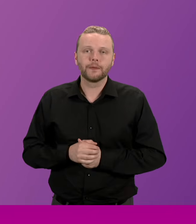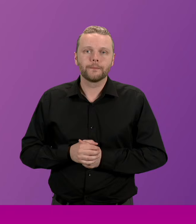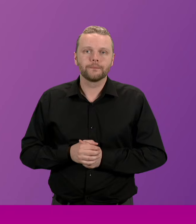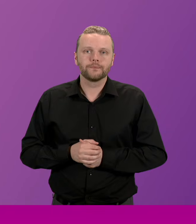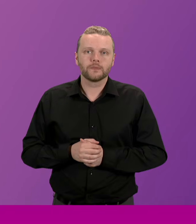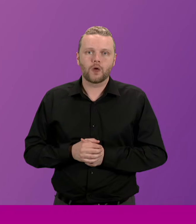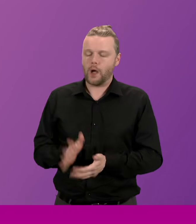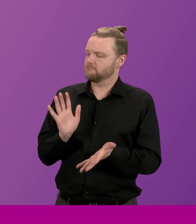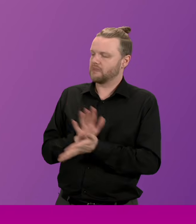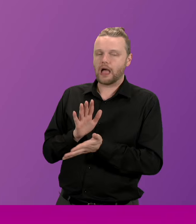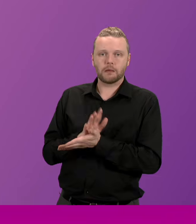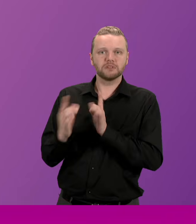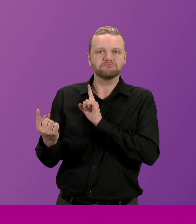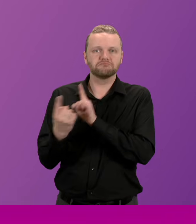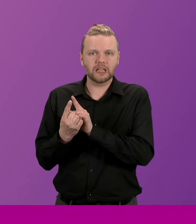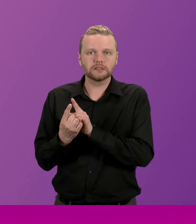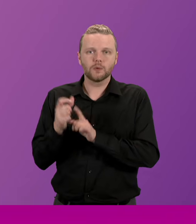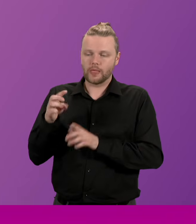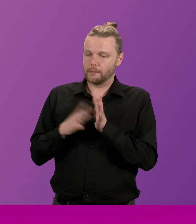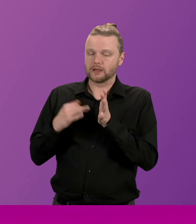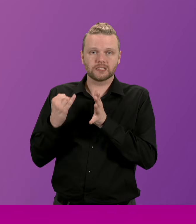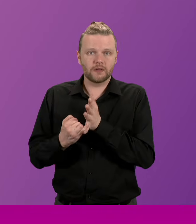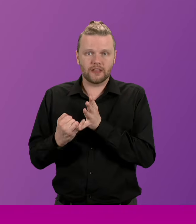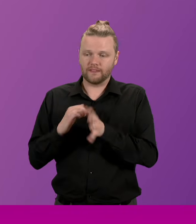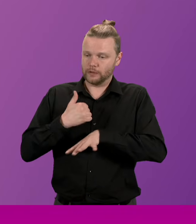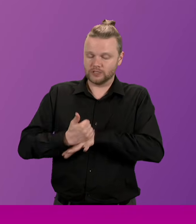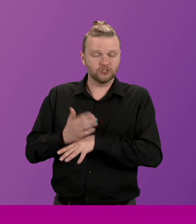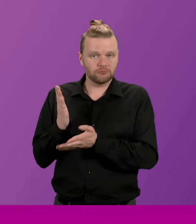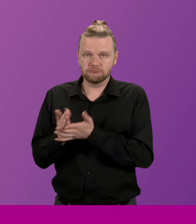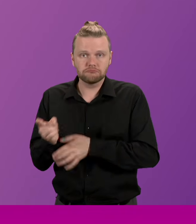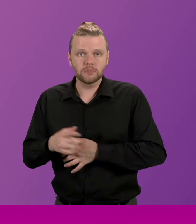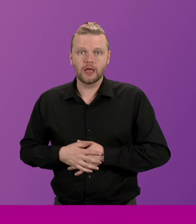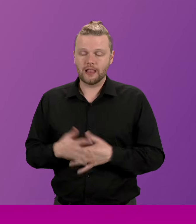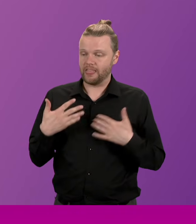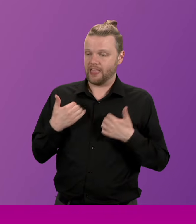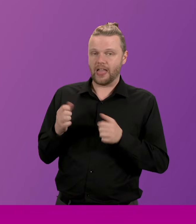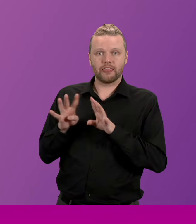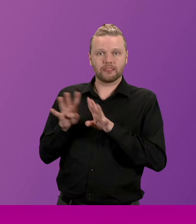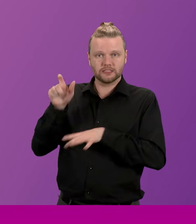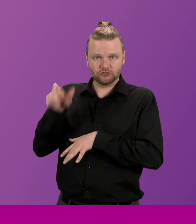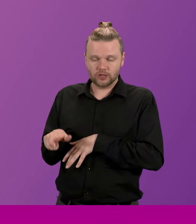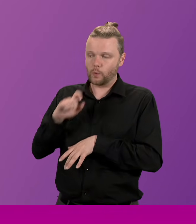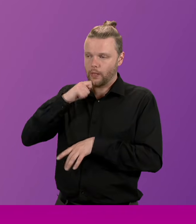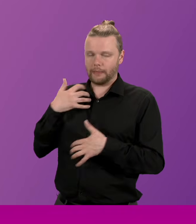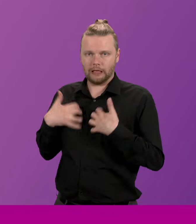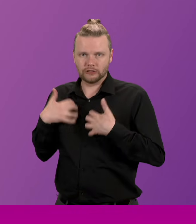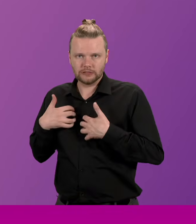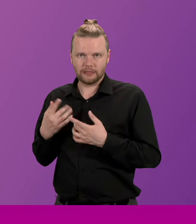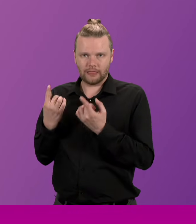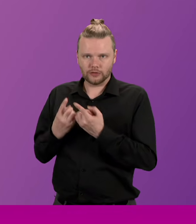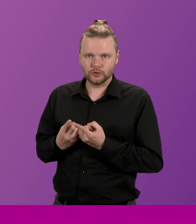I would be very happy to meet the Mark Sommerville Foundation, and the Cabinet Secretary for Health and Care will also take a keen interest in the issue. I very